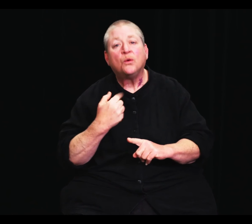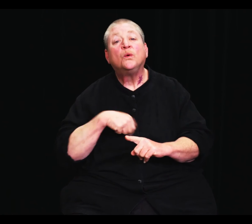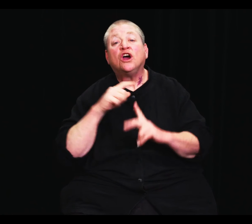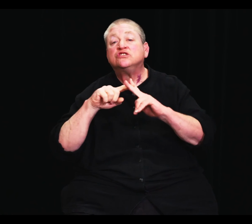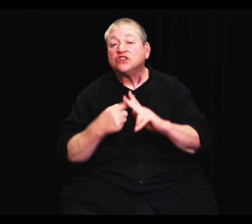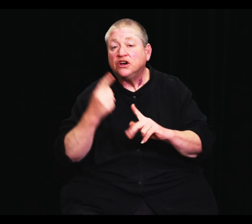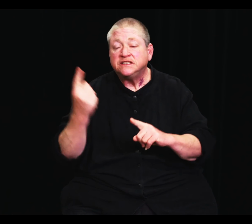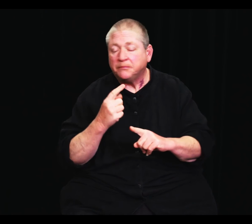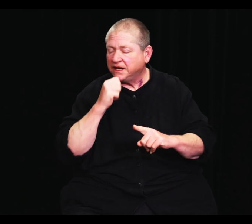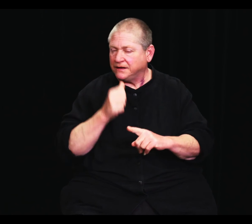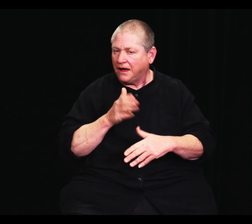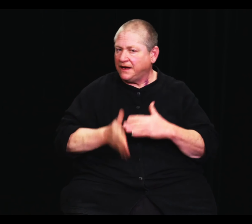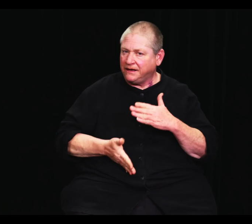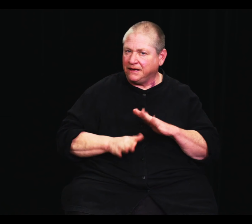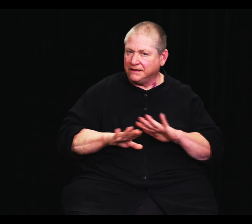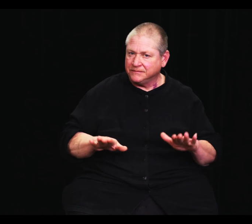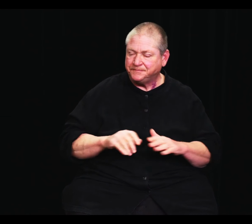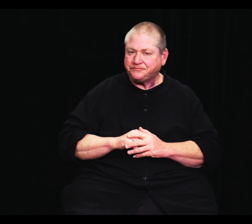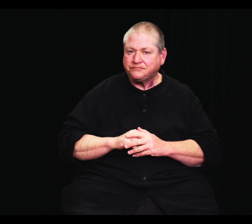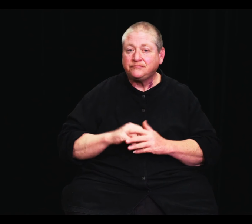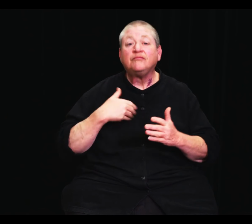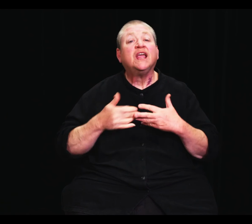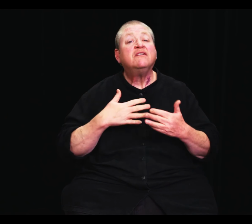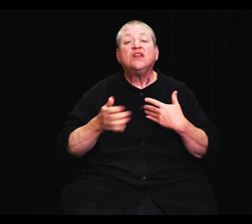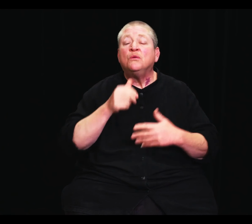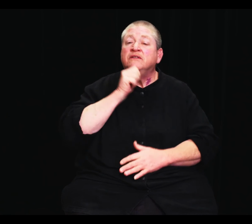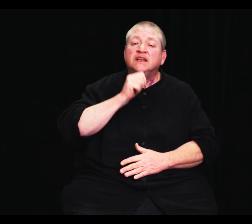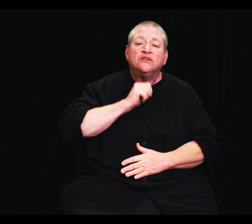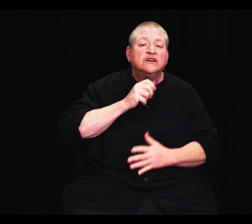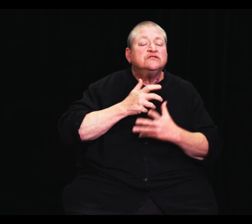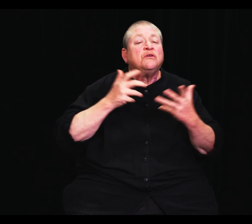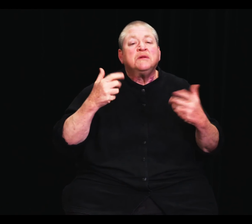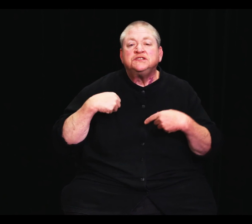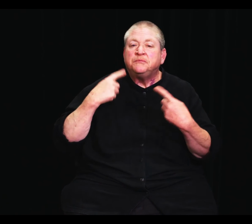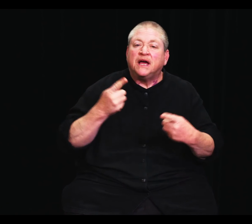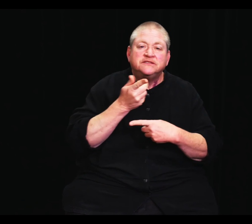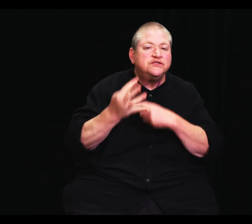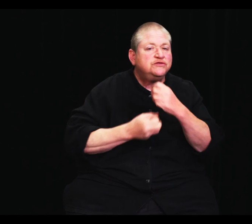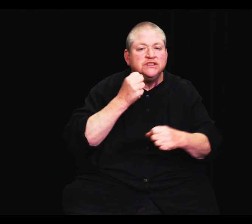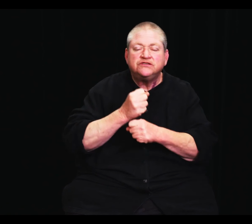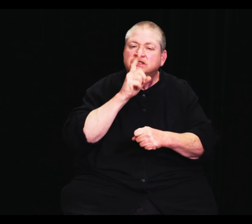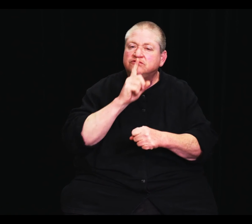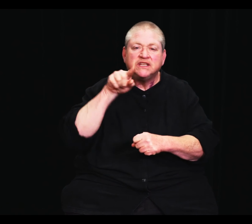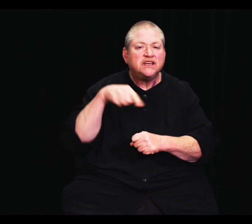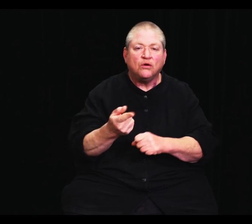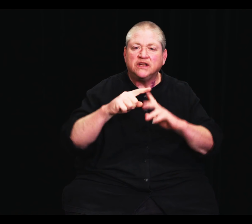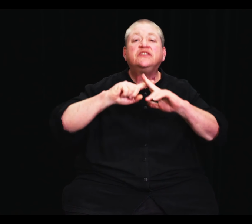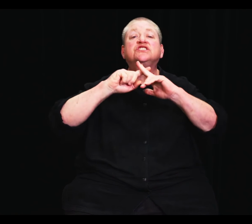The actual meaning of the word "commencement" is to begin something. We are starting something rather than ending it.